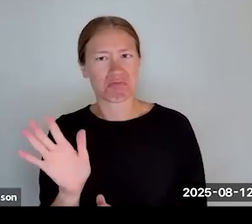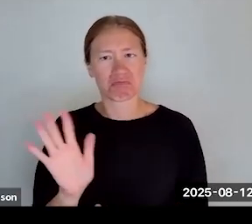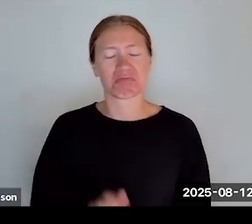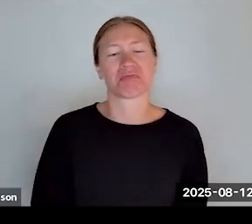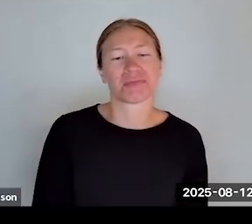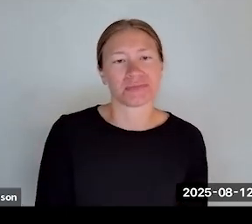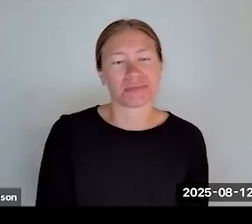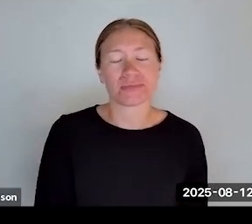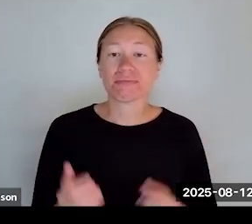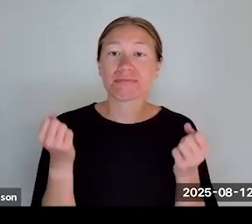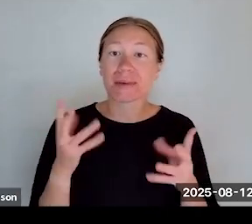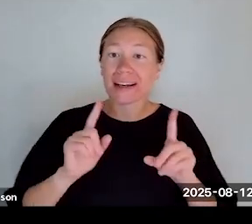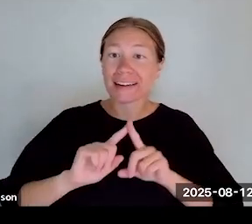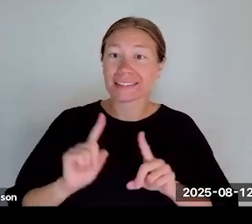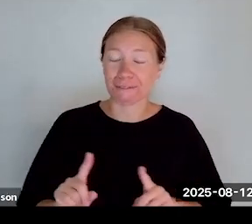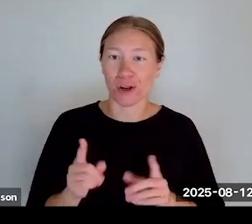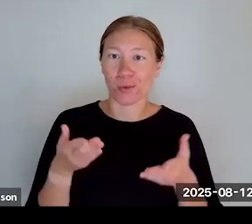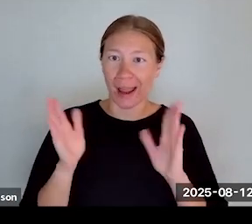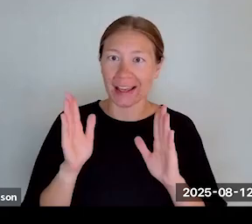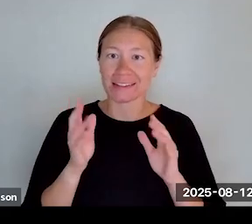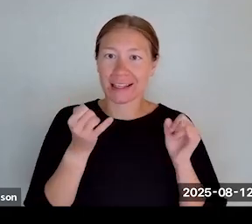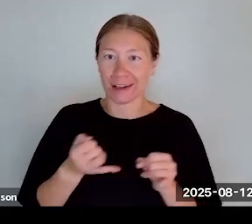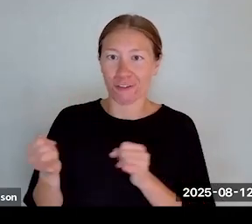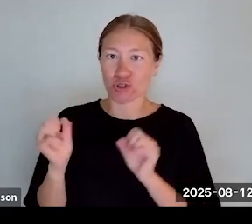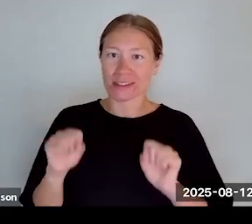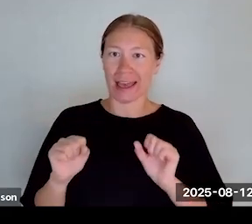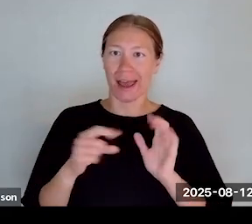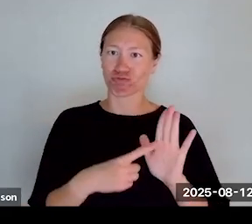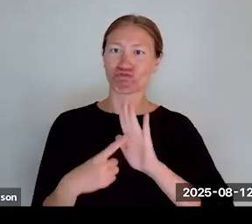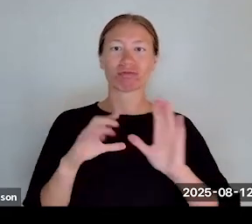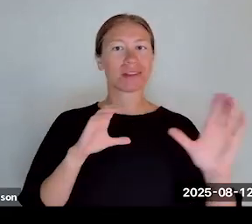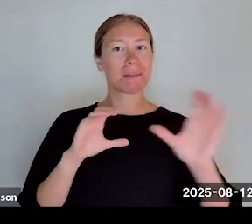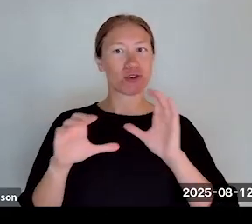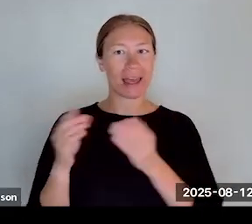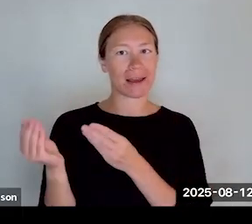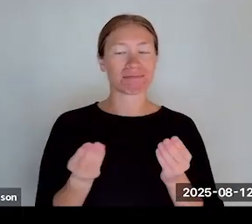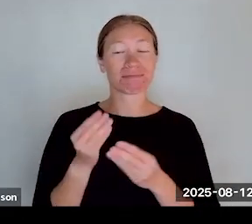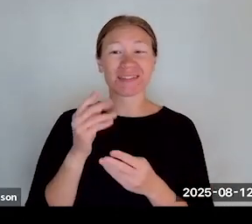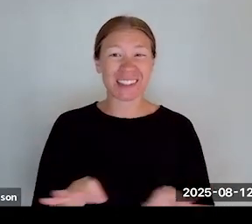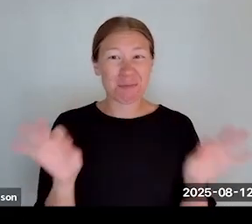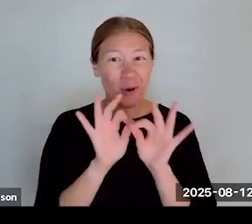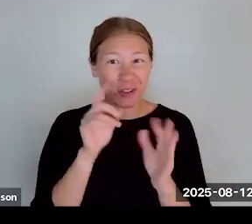There are many different ways in which individuals can communicate, and it's important to recognize and respect this diversity.